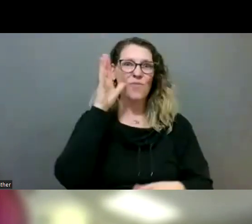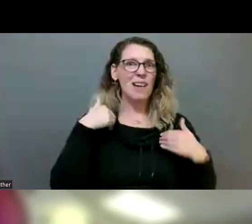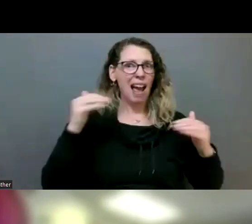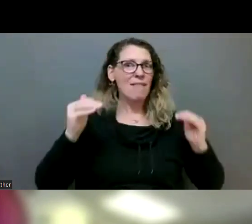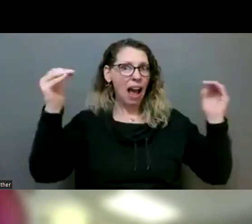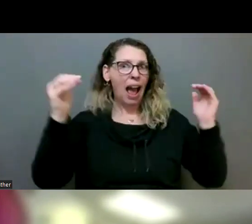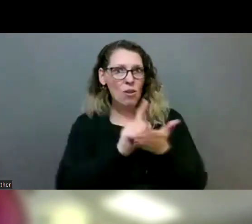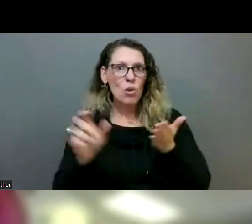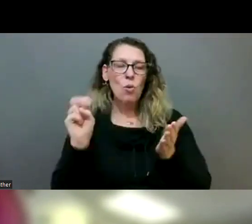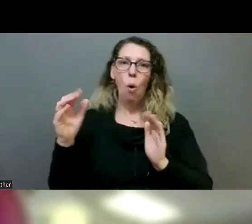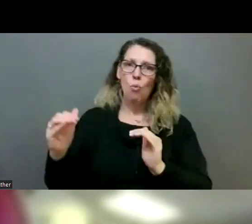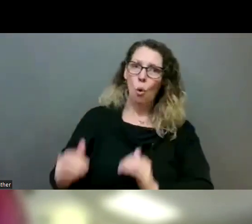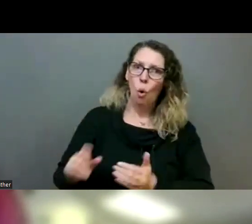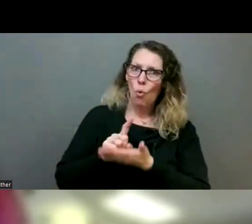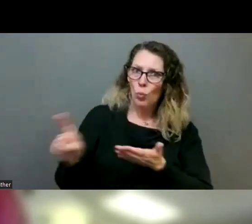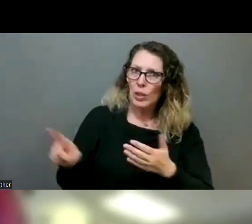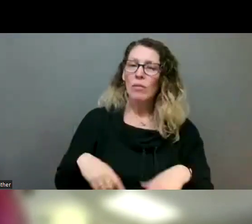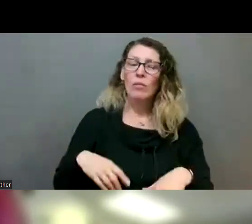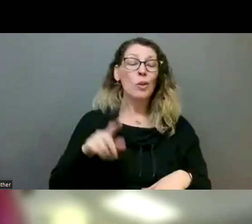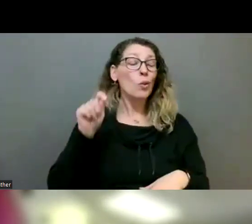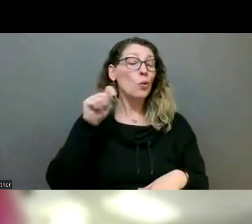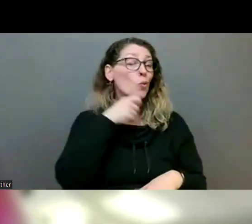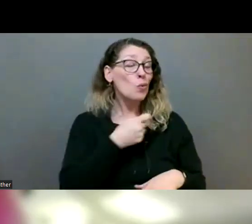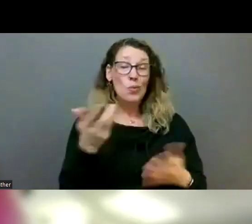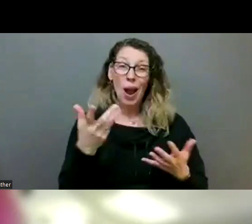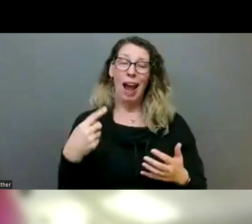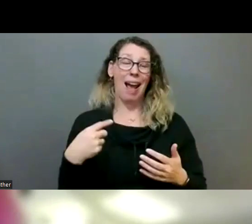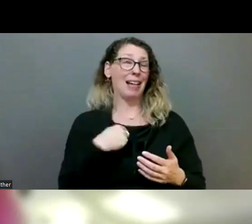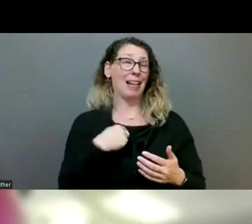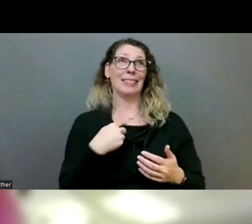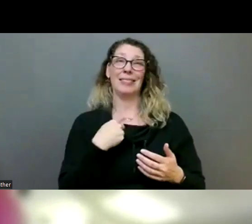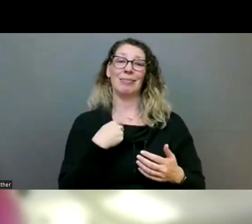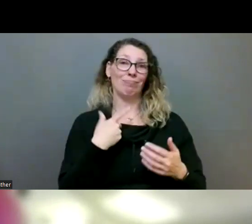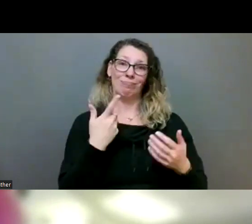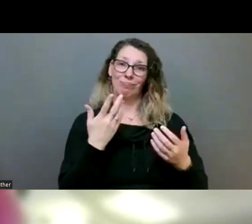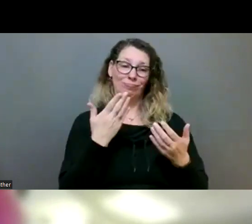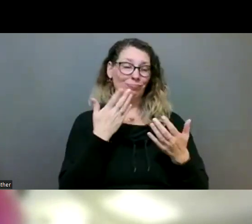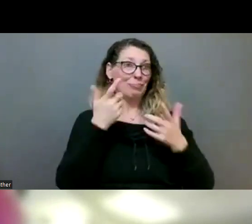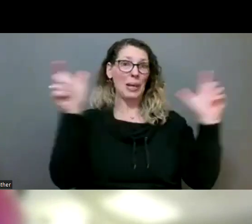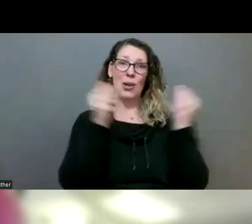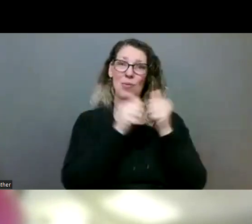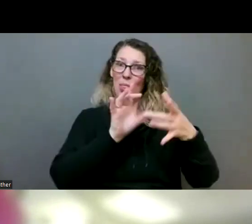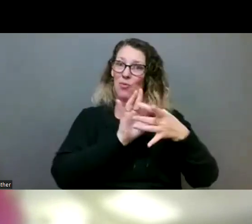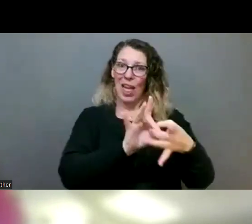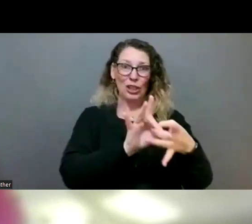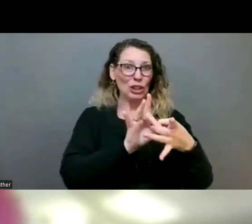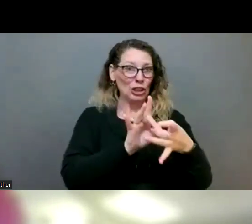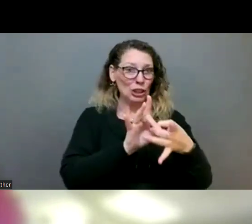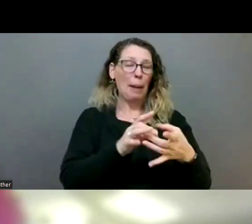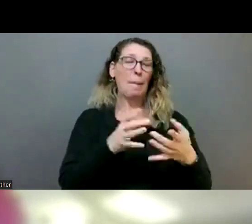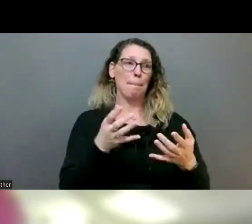low week. The really cool thing and I'm a big uh proponent on relationships and the impact that